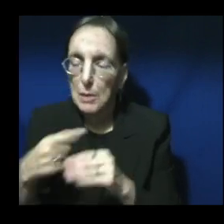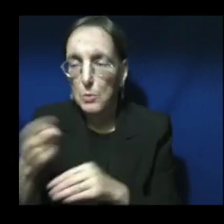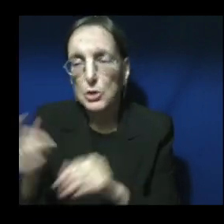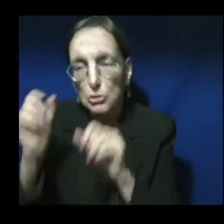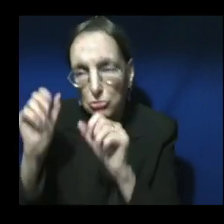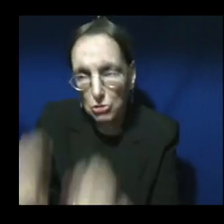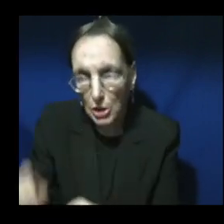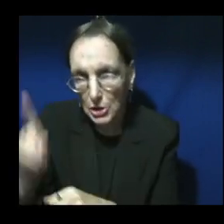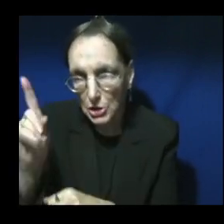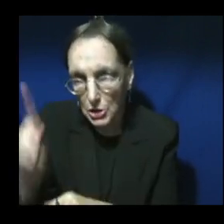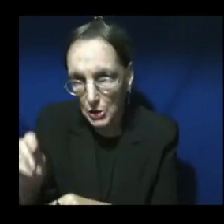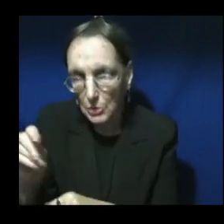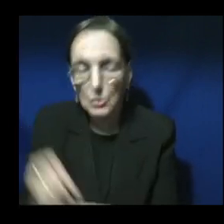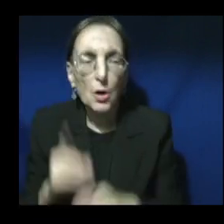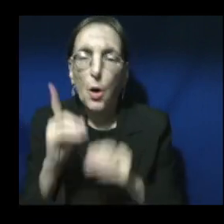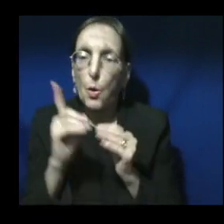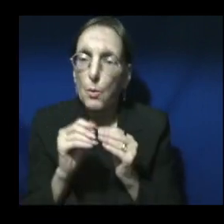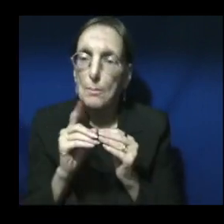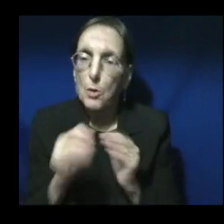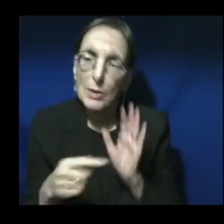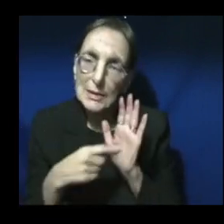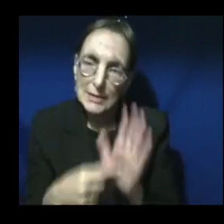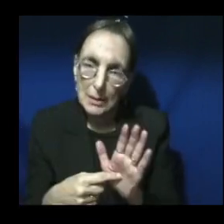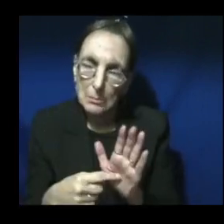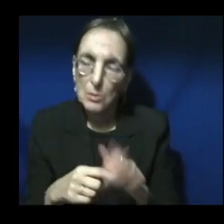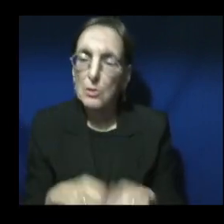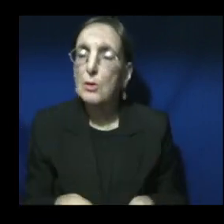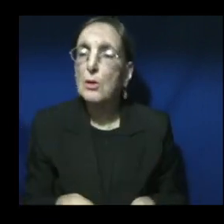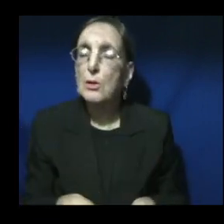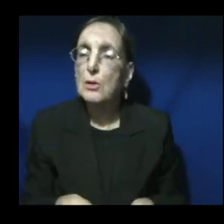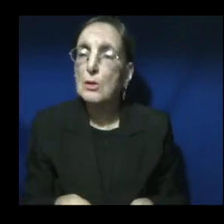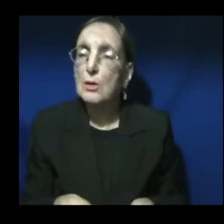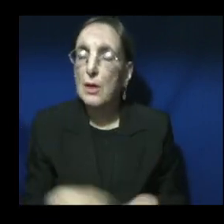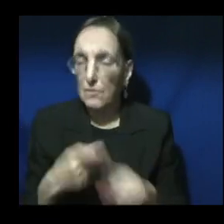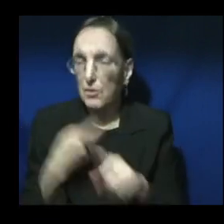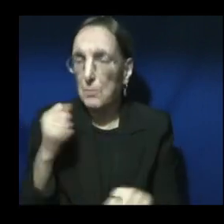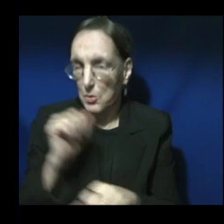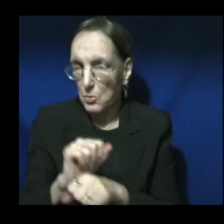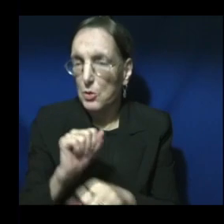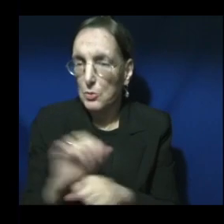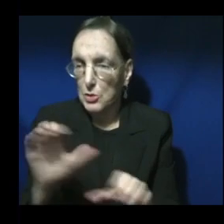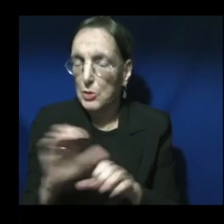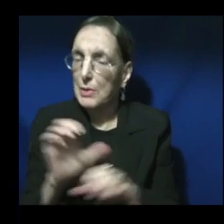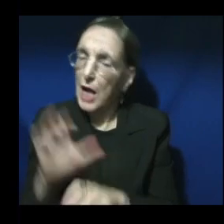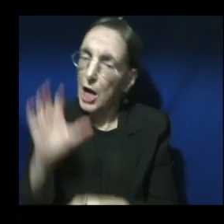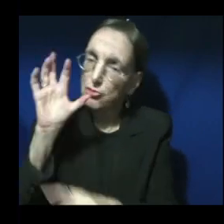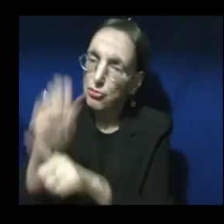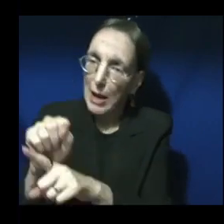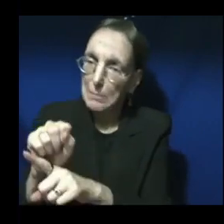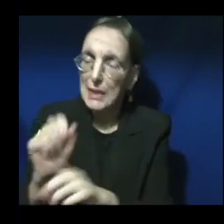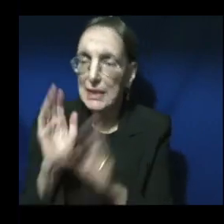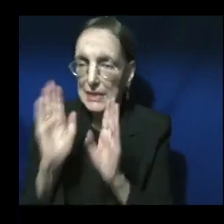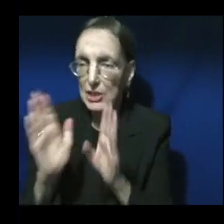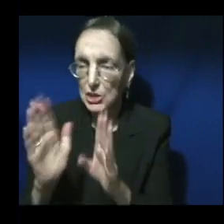Let me give you one more example here. So this comes from a little bit of the work we’ve done on grabbing attention. And obviously, grabbing attention is challenging, right? Any of you